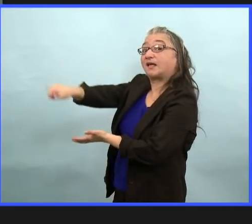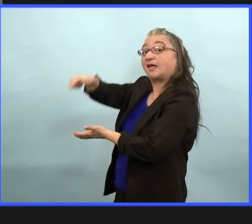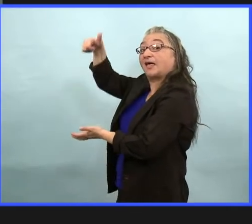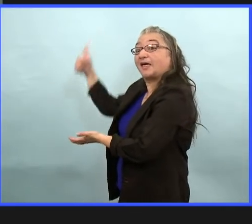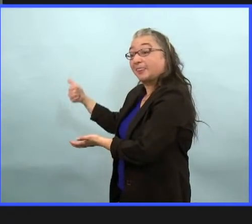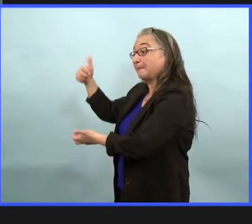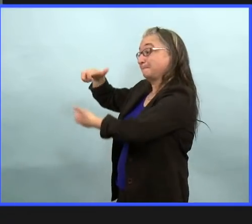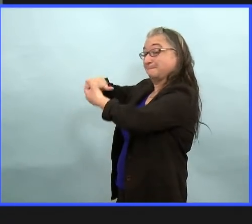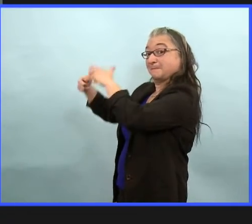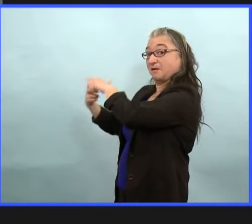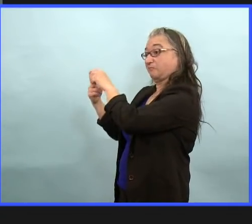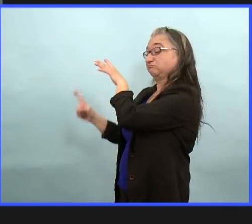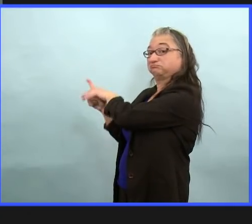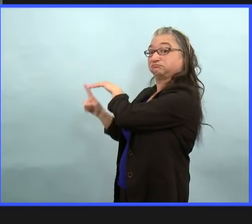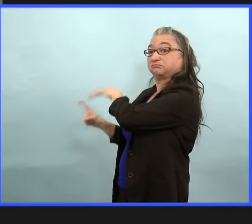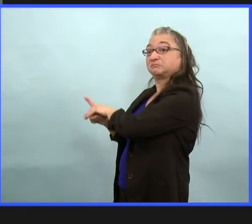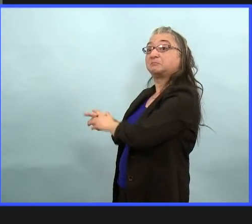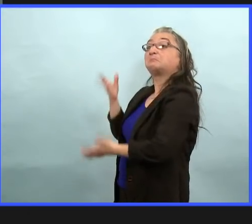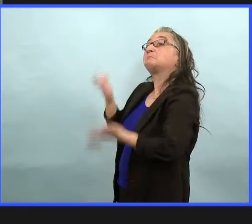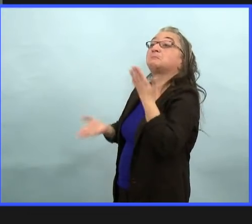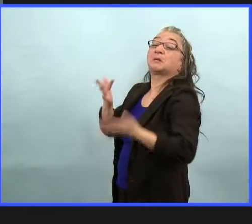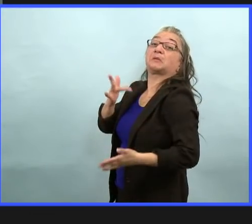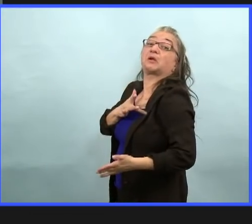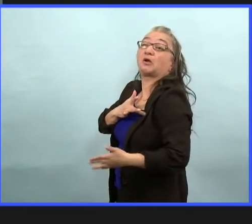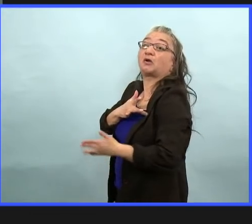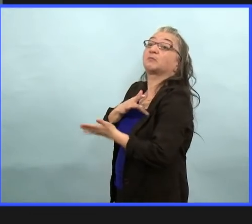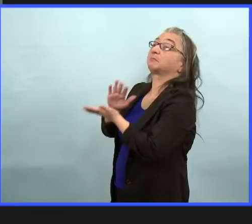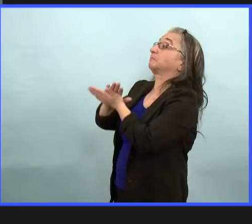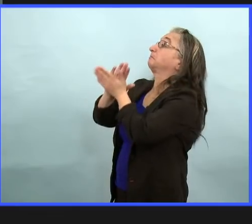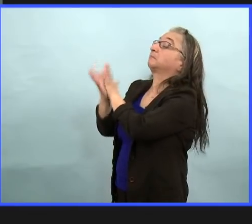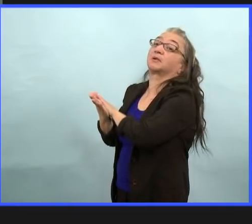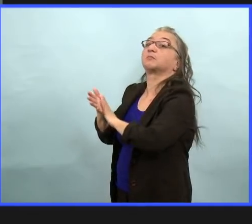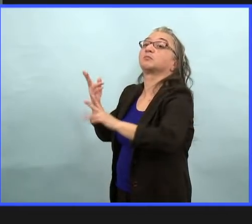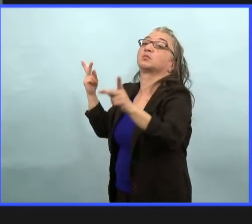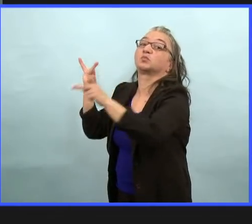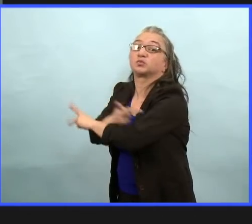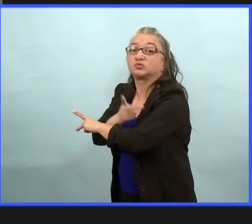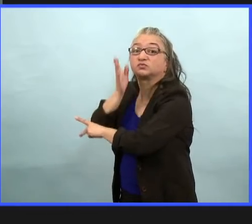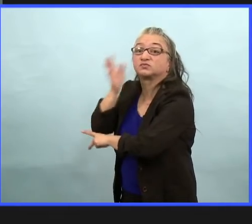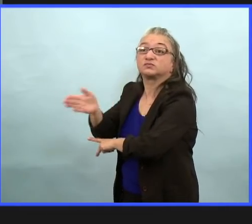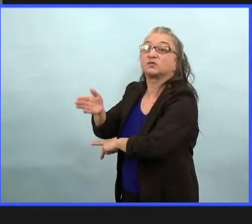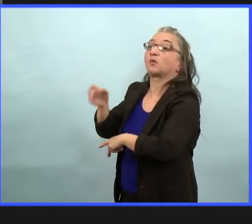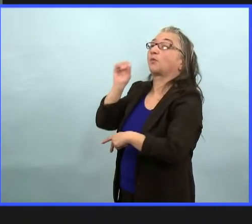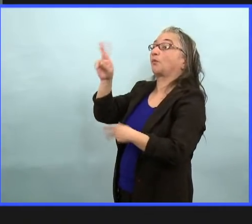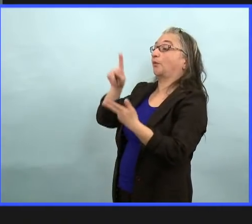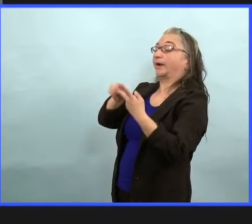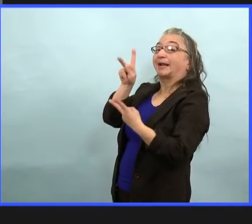to exacerbate somebody's heart or their or or or or kidney conditions or diabetes if it caught if